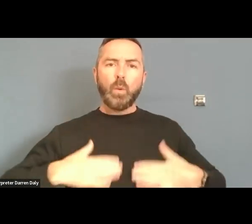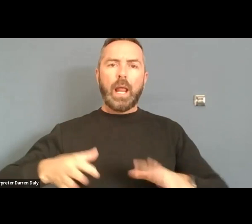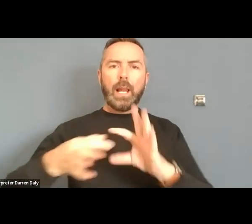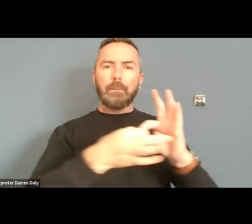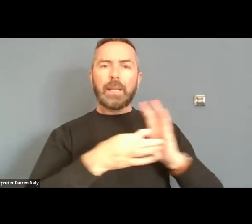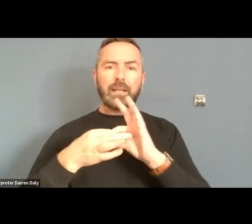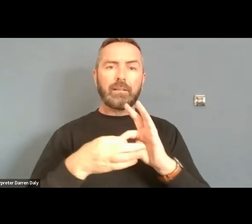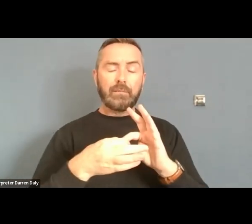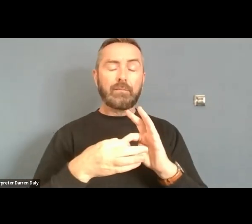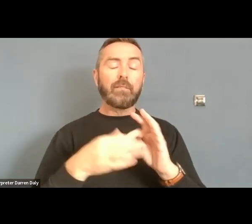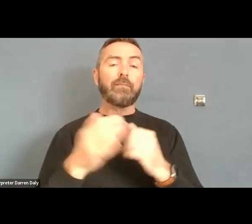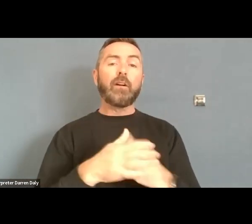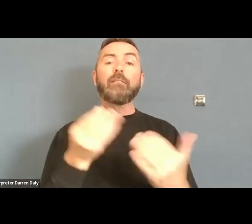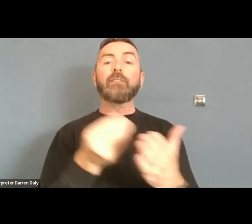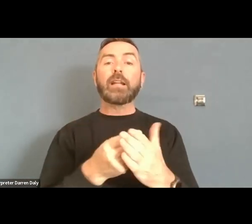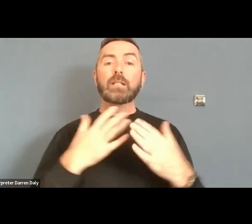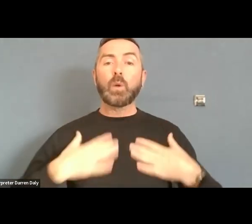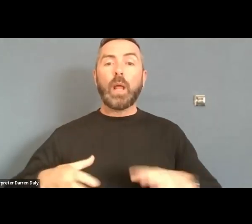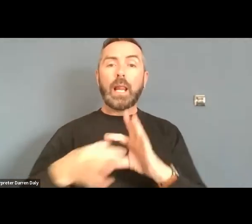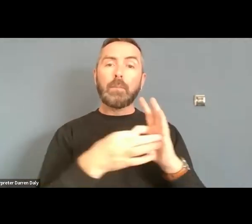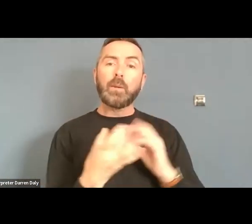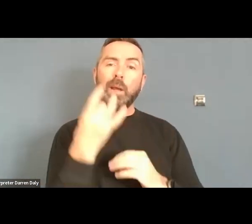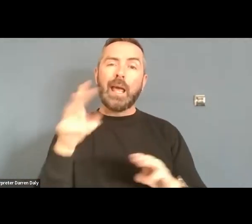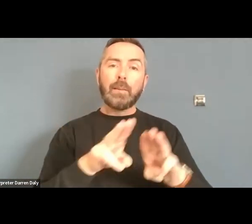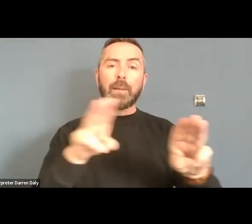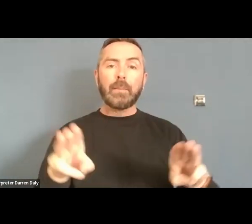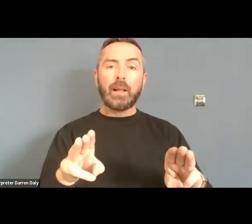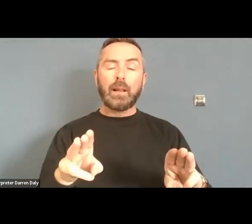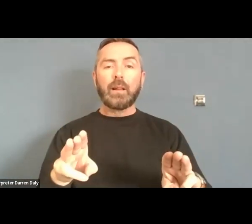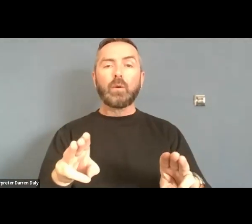financial well-being, we asked people, we determined this by asking people